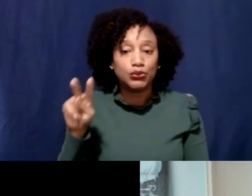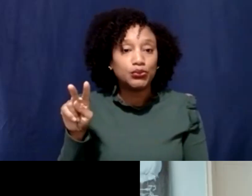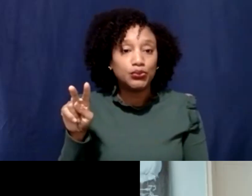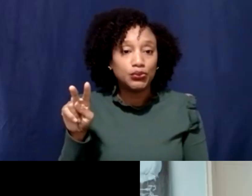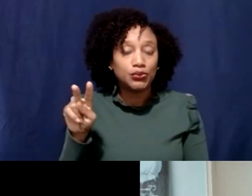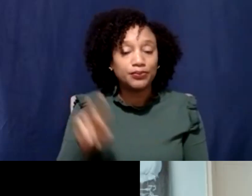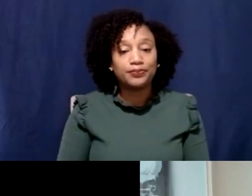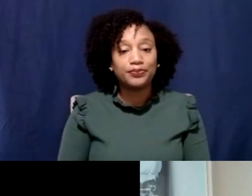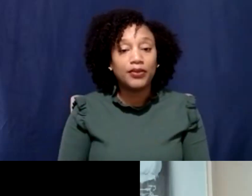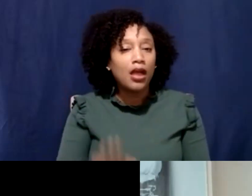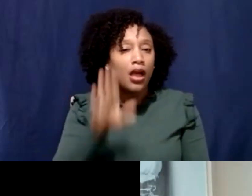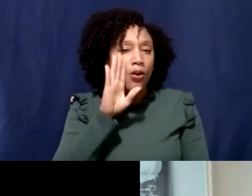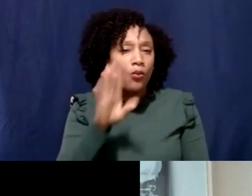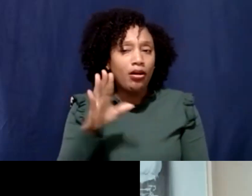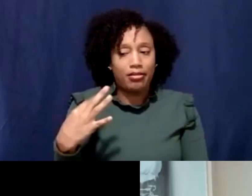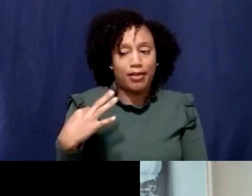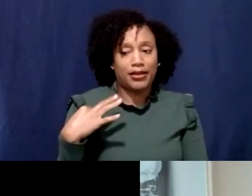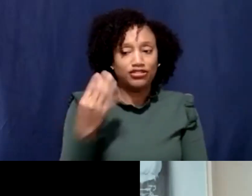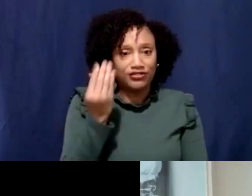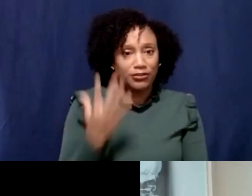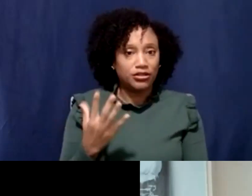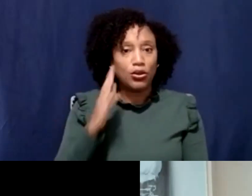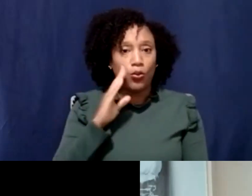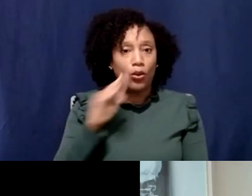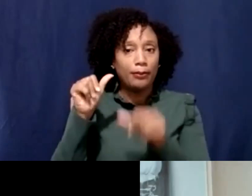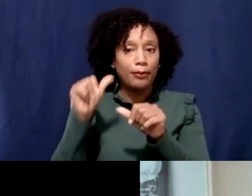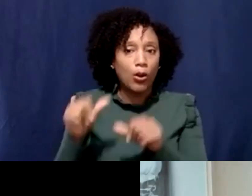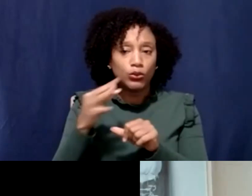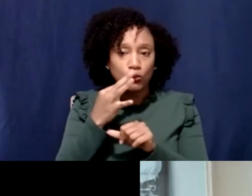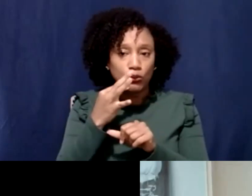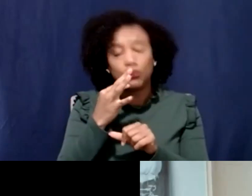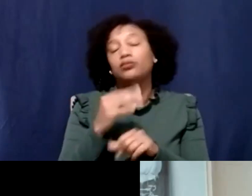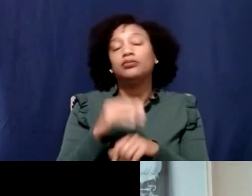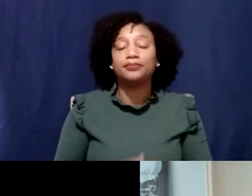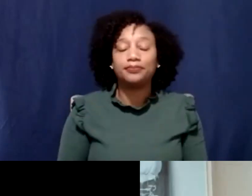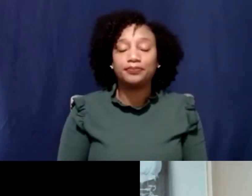and we will put the application materials on our website shortly.